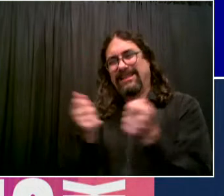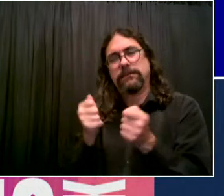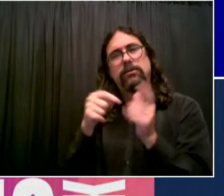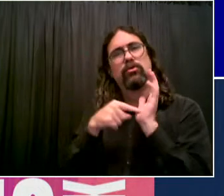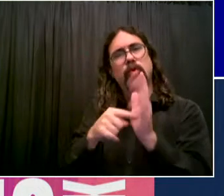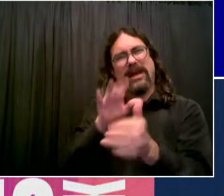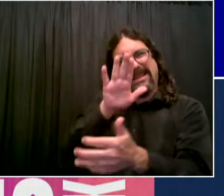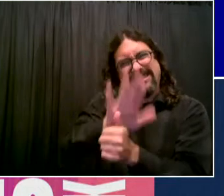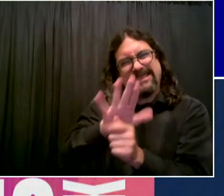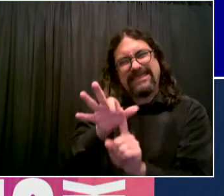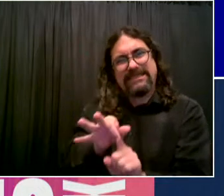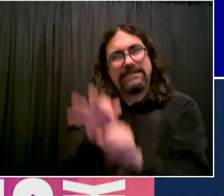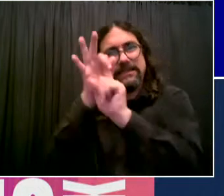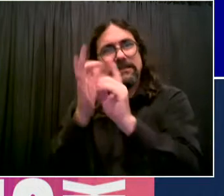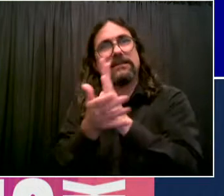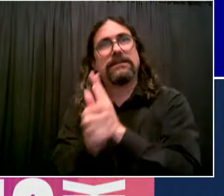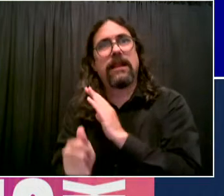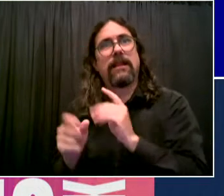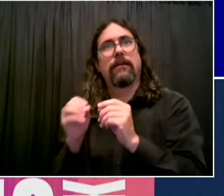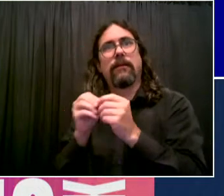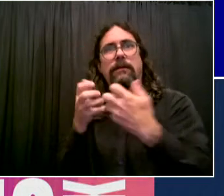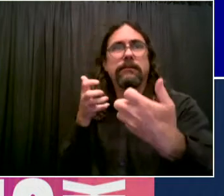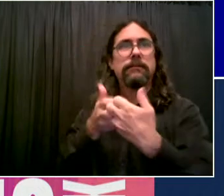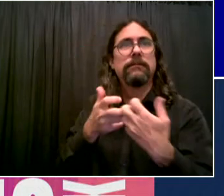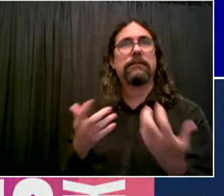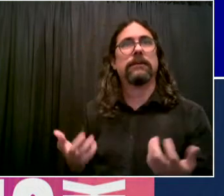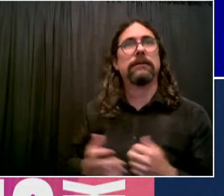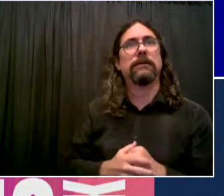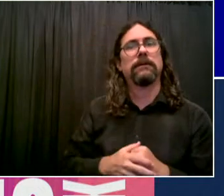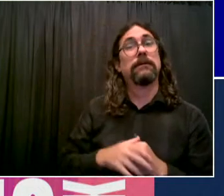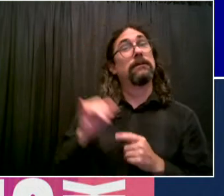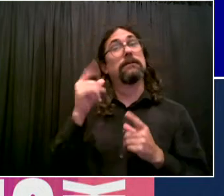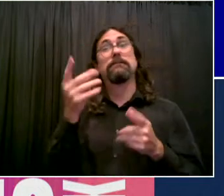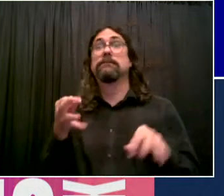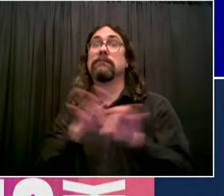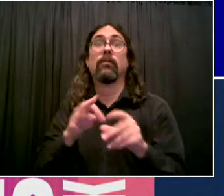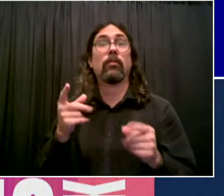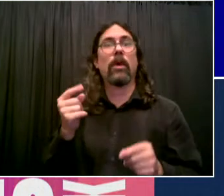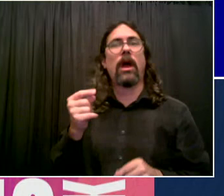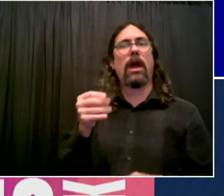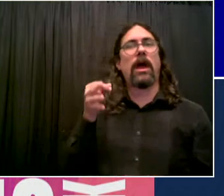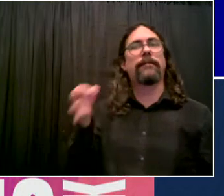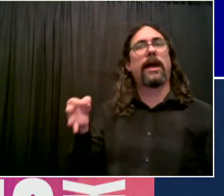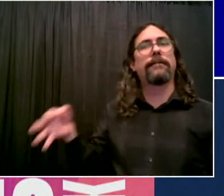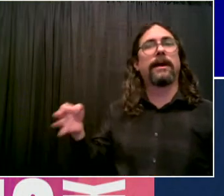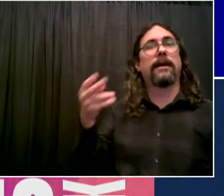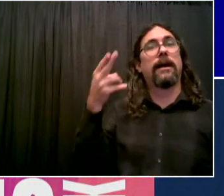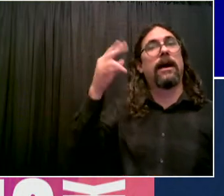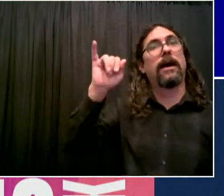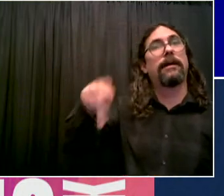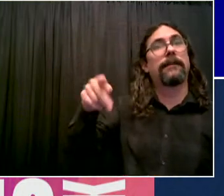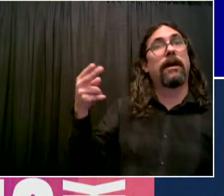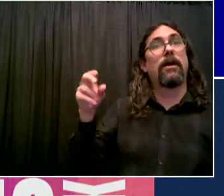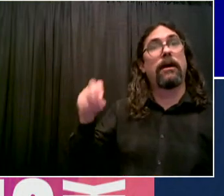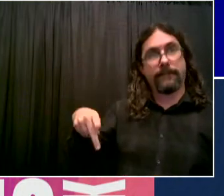TALENT FROM EACH BOROUGH. THE CONCERTS ARE CALELD IT IS TIME FOR HIP- HOP, HOMECOMING